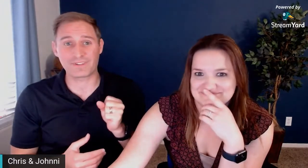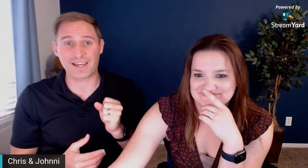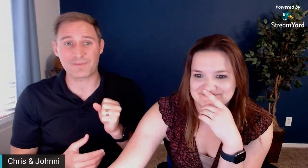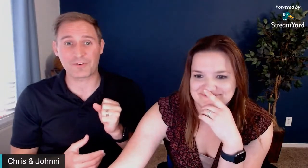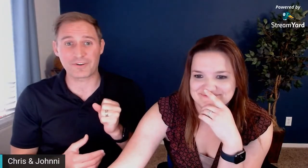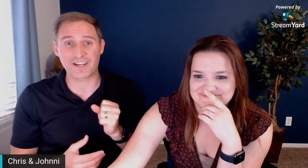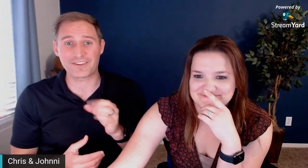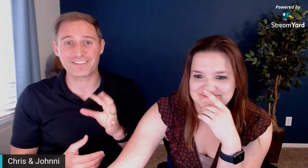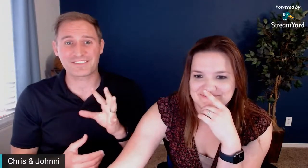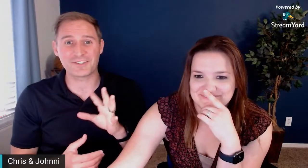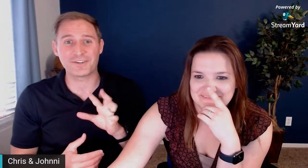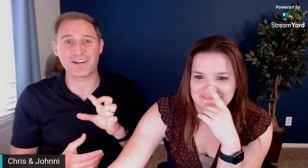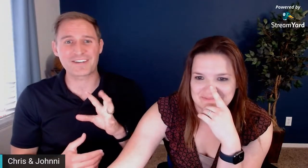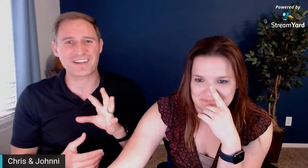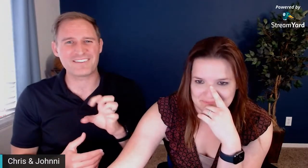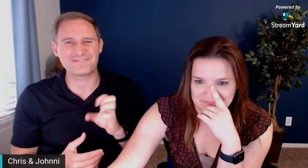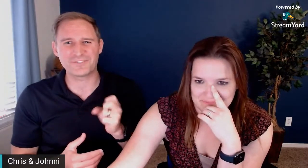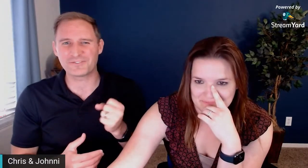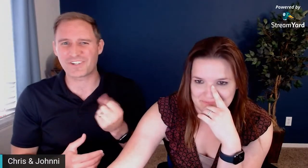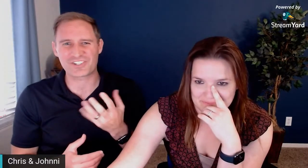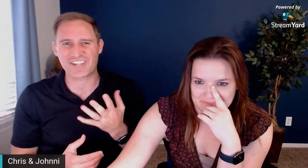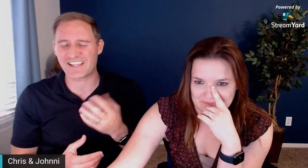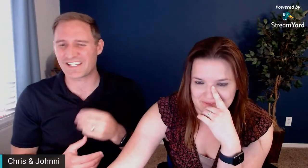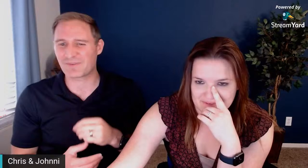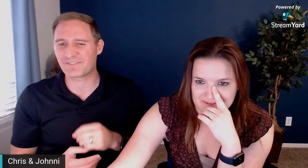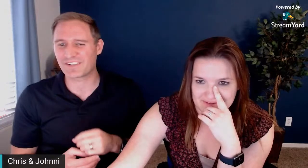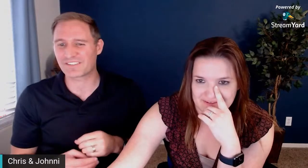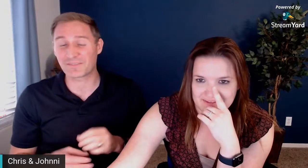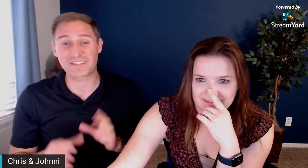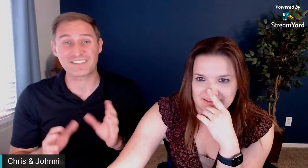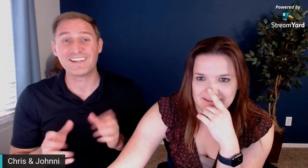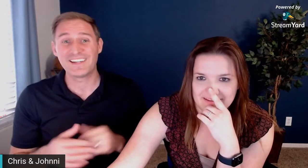time or another so i don't have full functionality in my fingers that makes